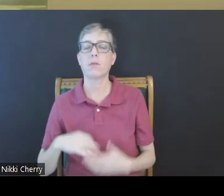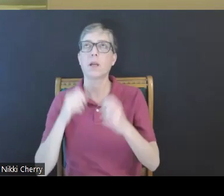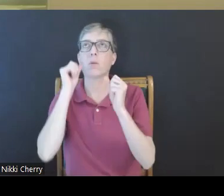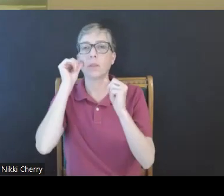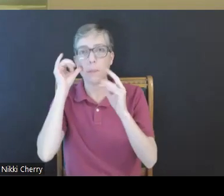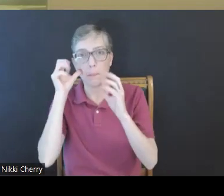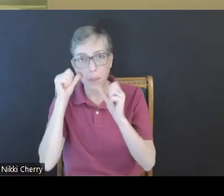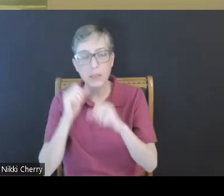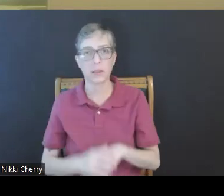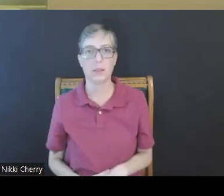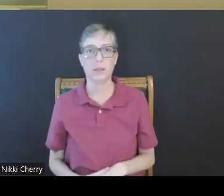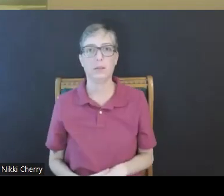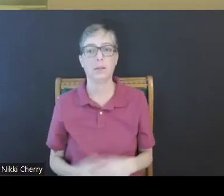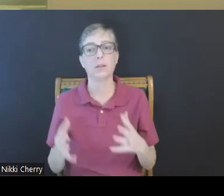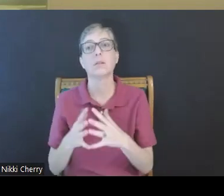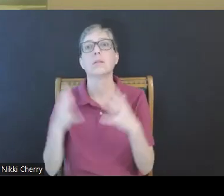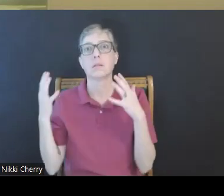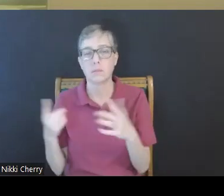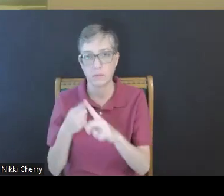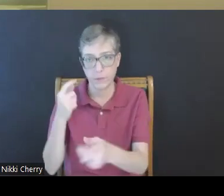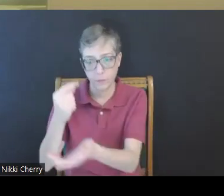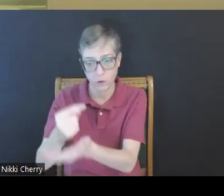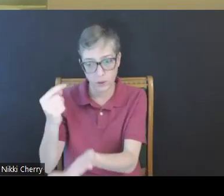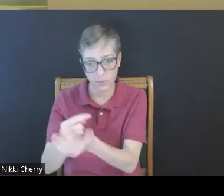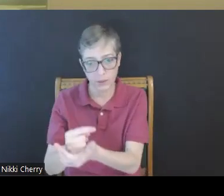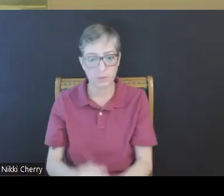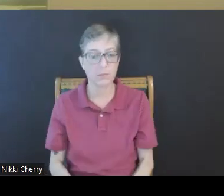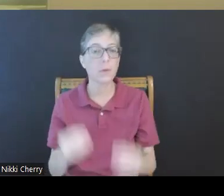than any other group we'd ever tried to help before because I think there are a couple things